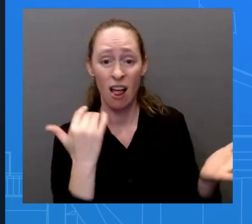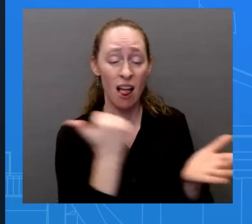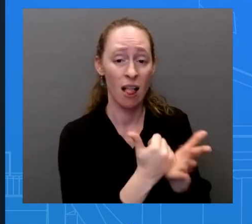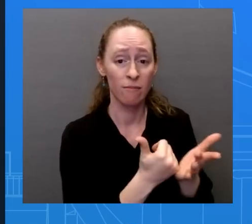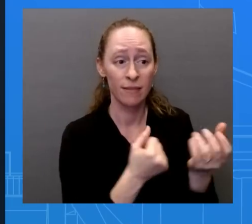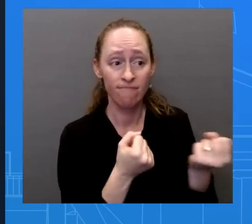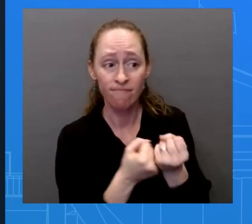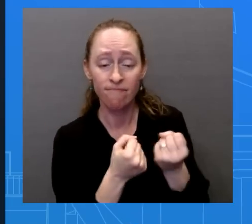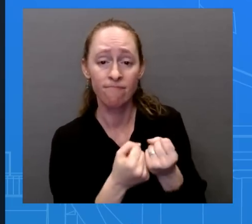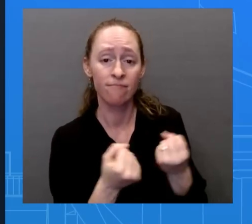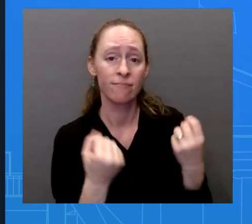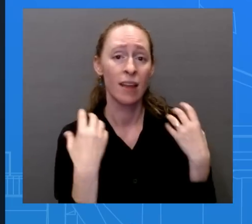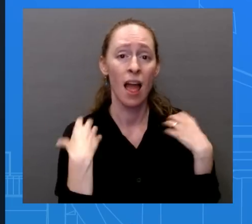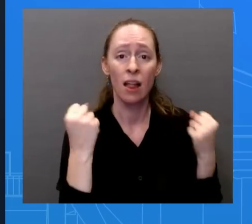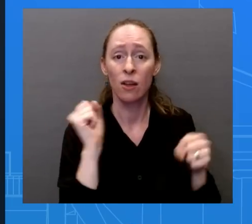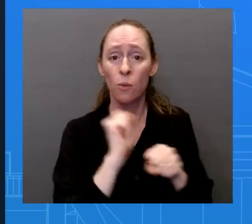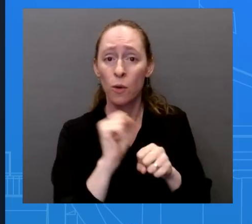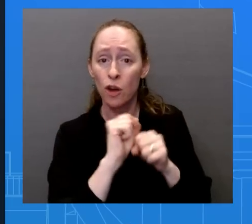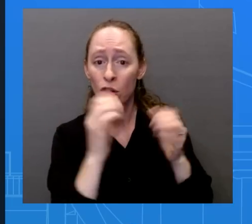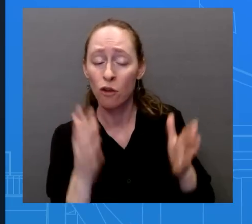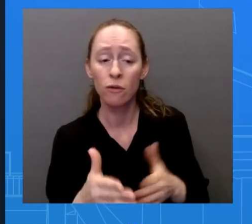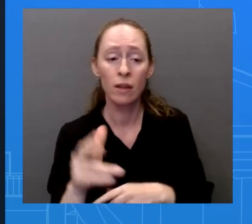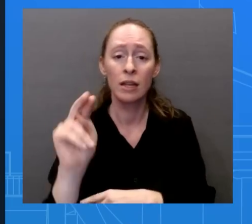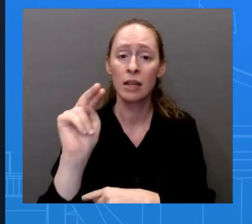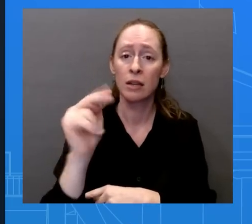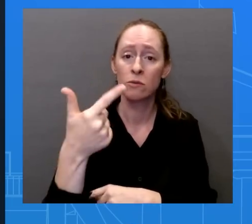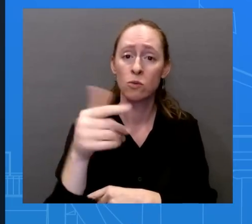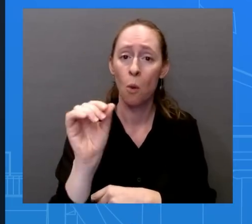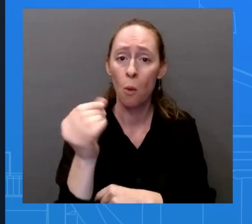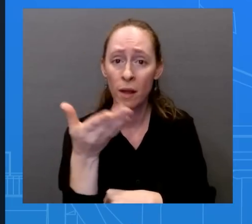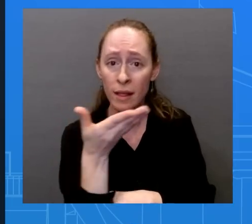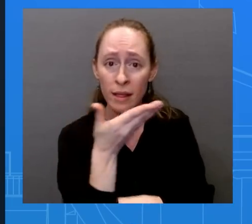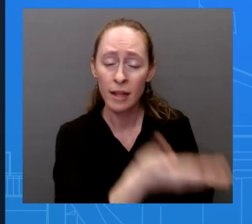and deliver care to those who need it. And we have been on the ground for some time.